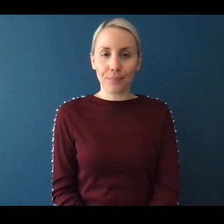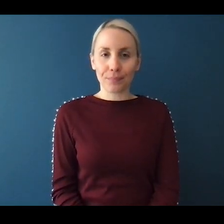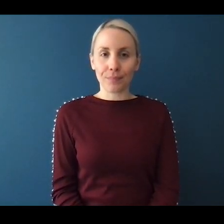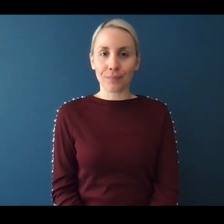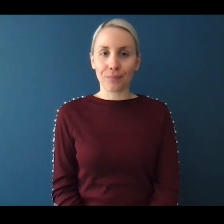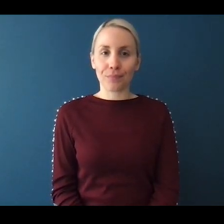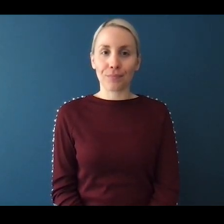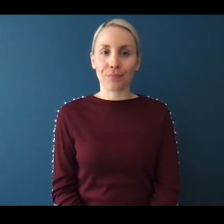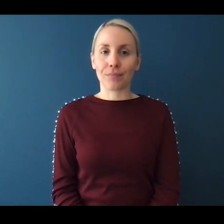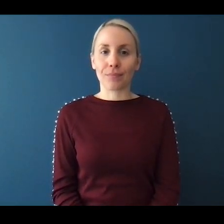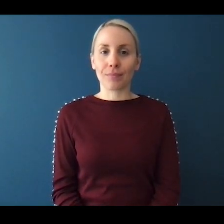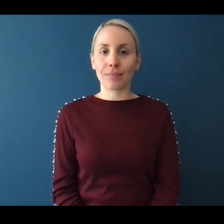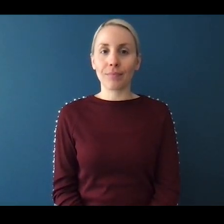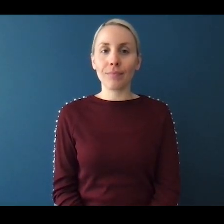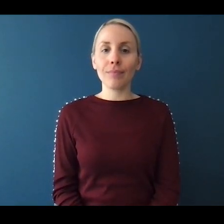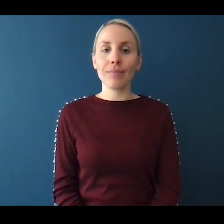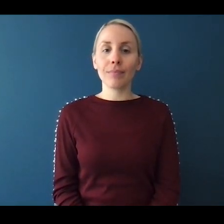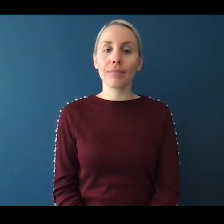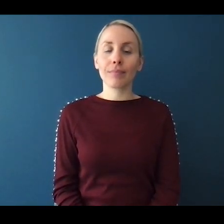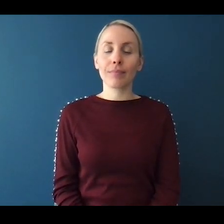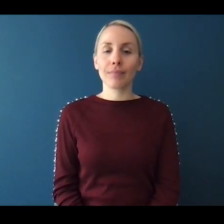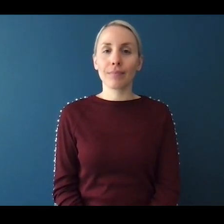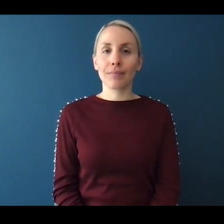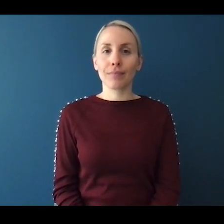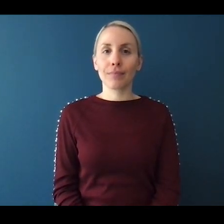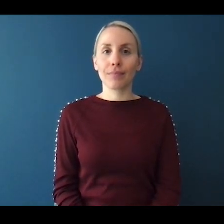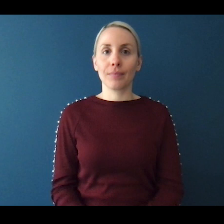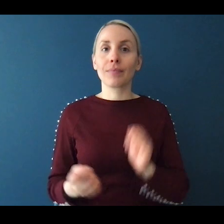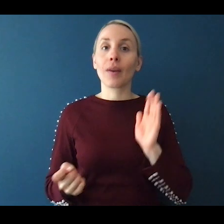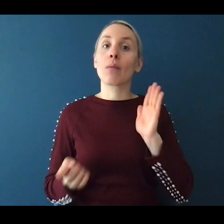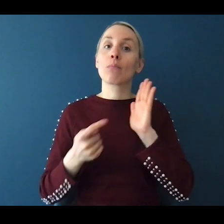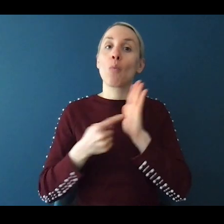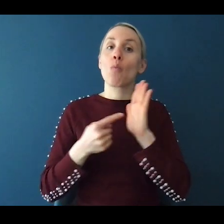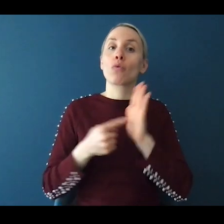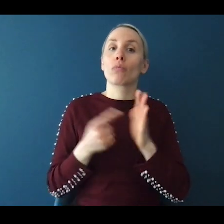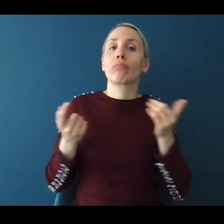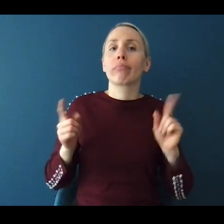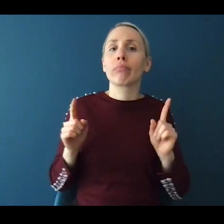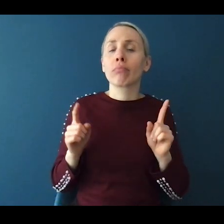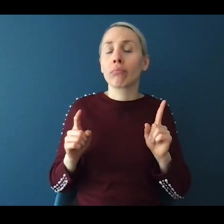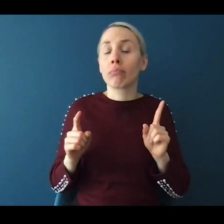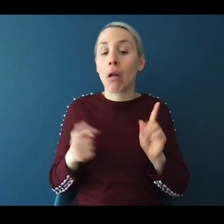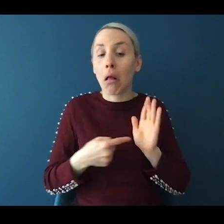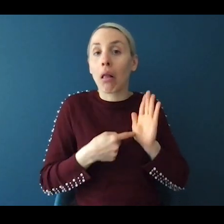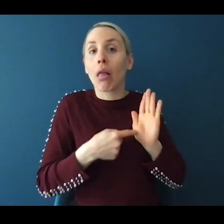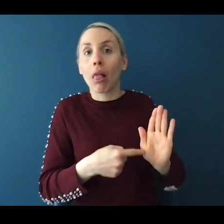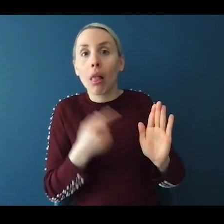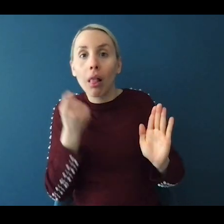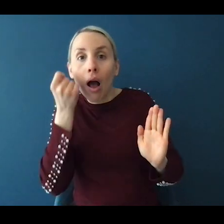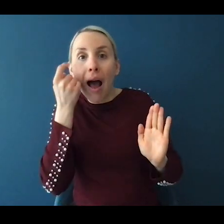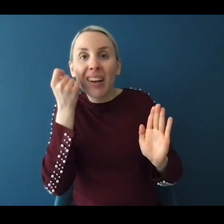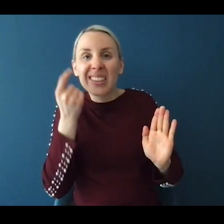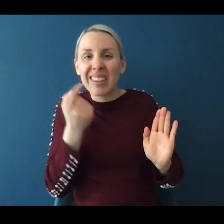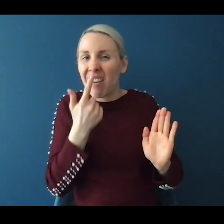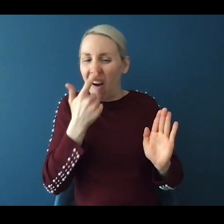also clear to us that you come with ideas and that they don't just you know erupt suddenly